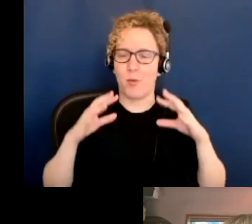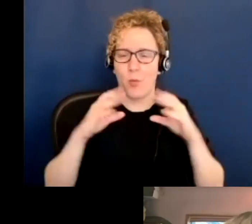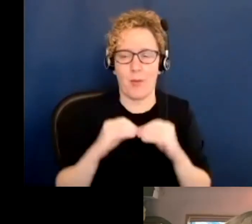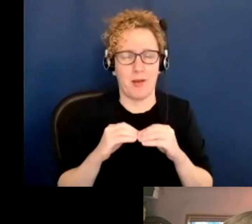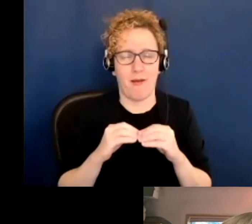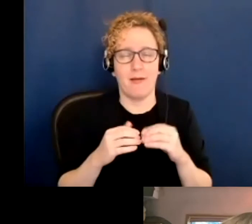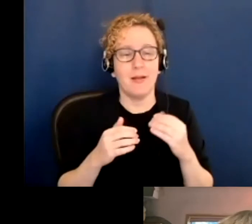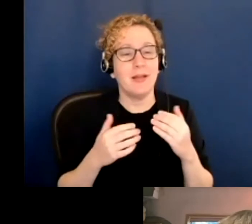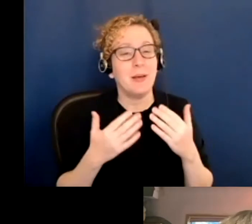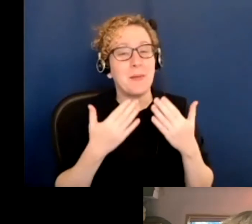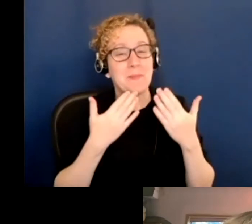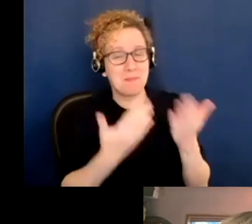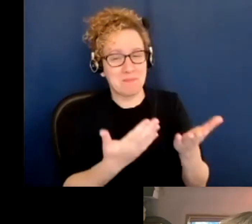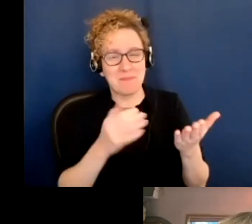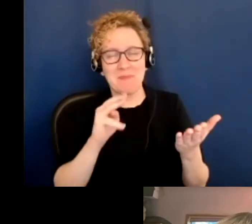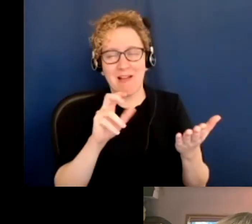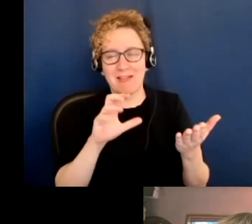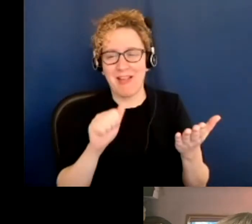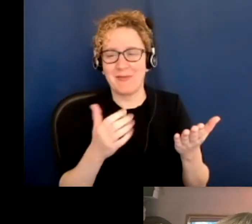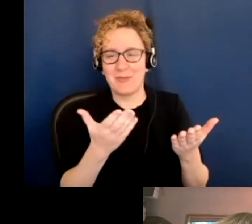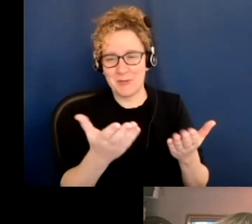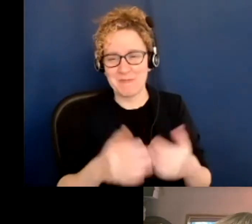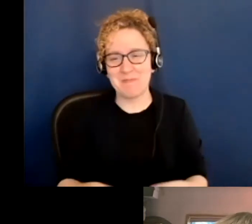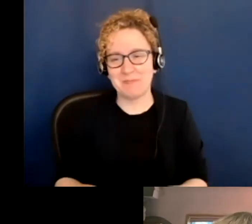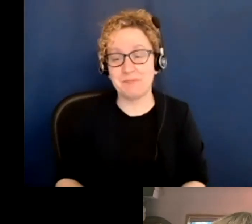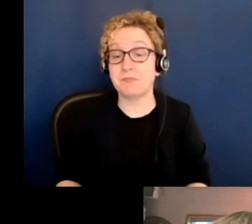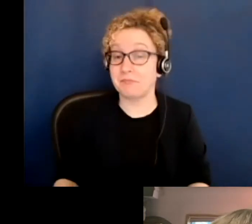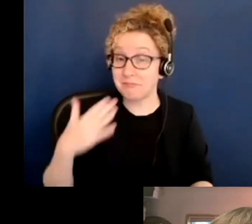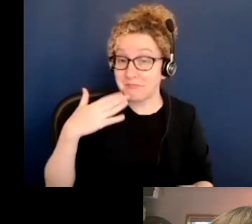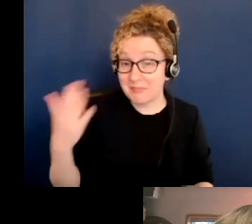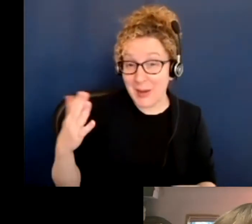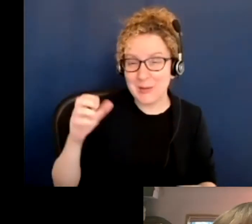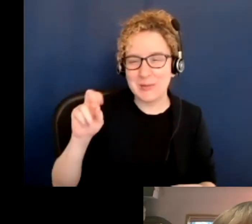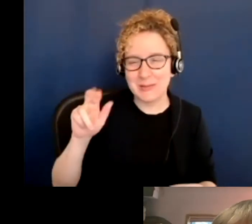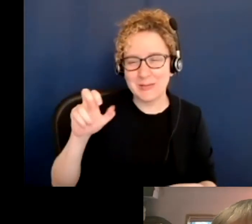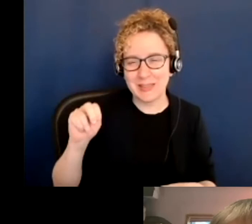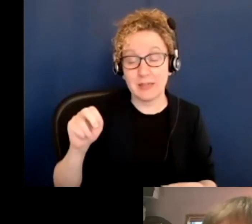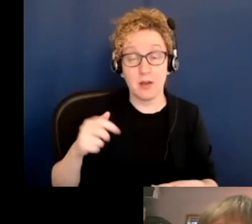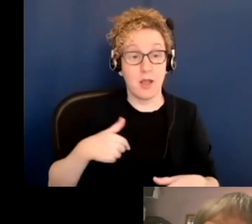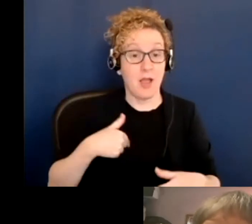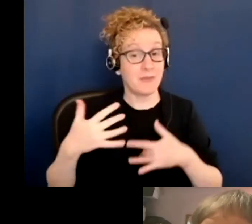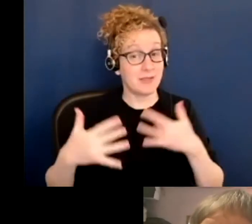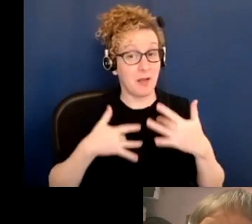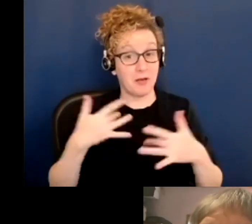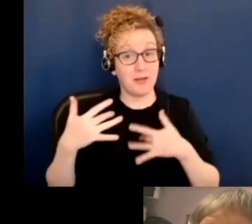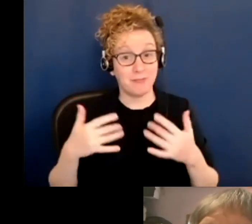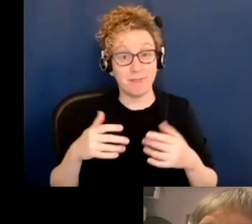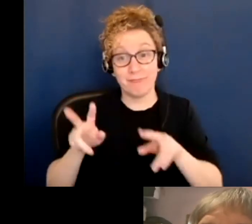I am going to turn it back to you. Thank you so much Susan and I am excited and looking forward to you